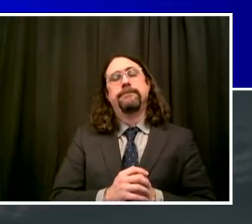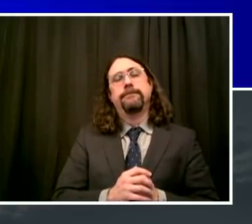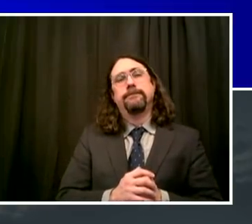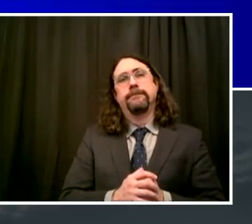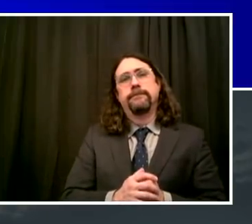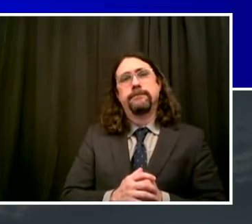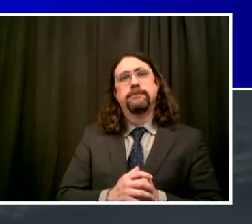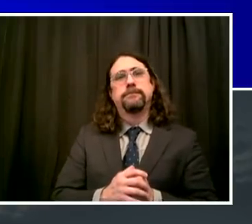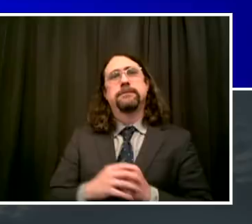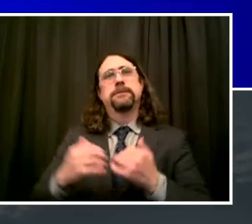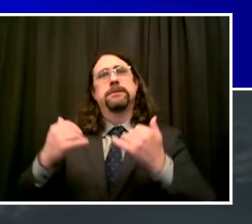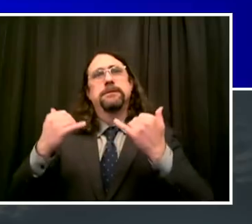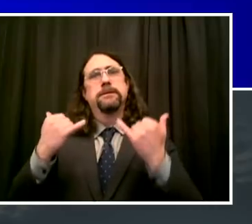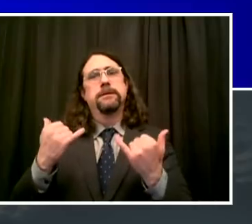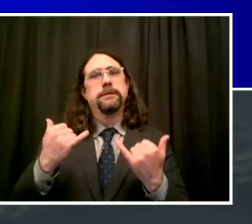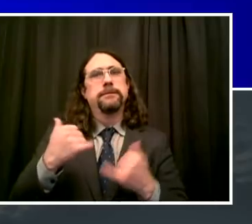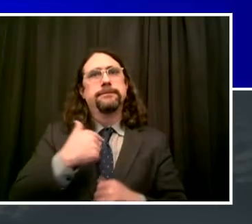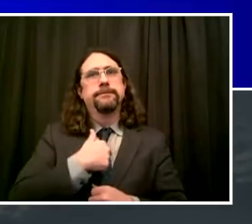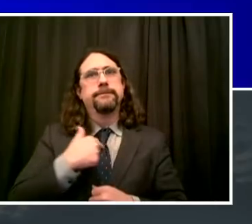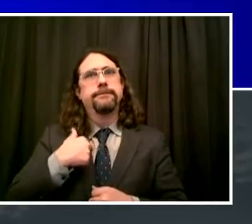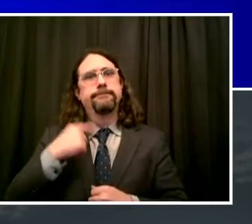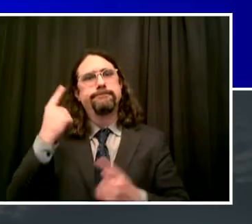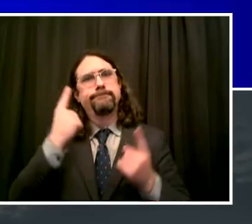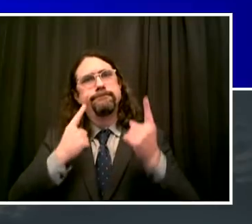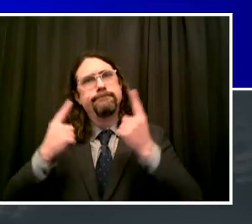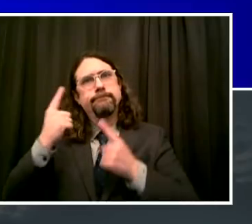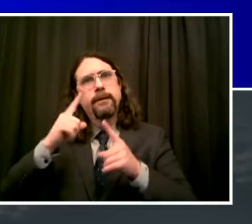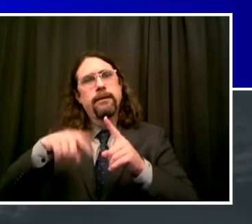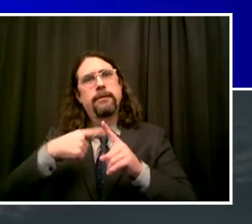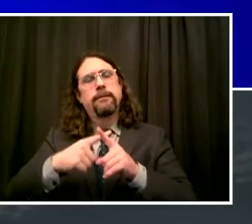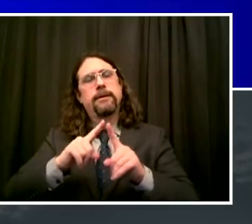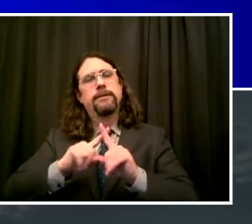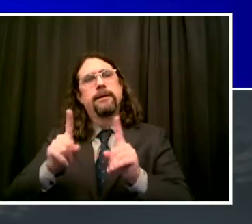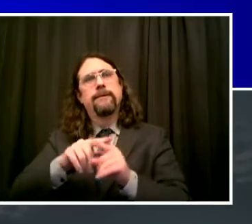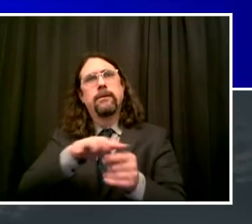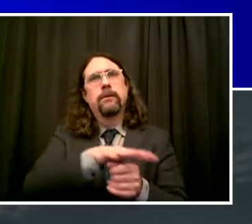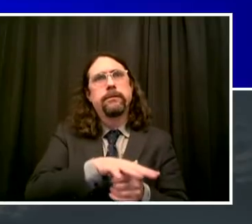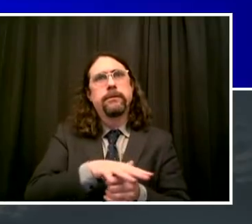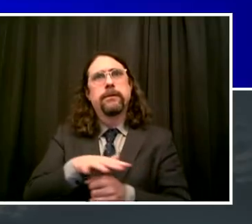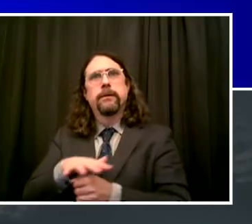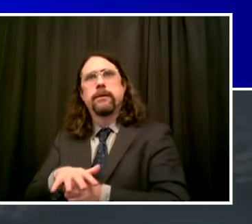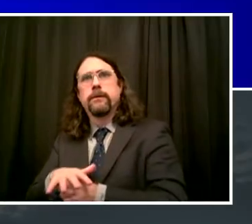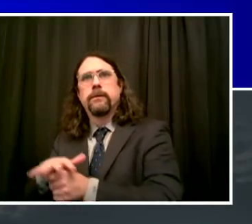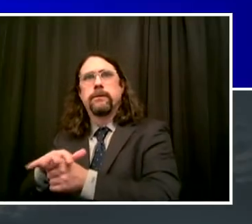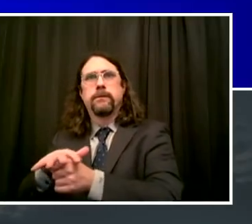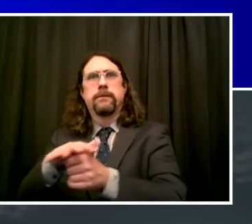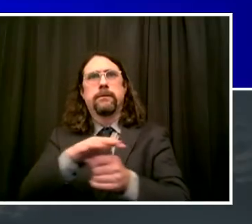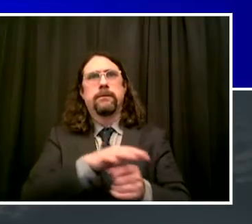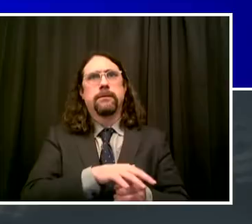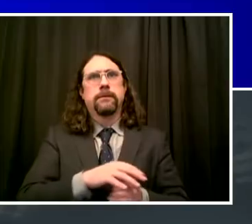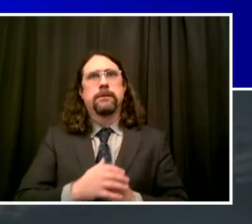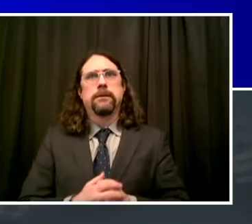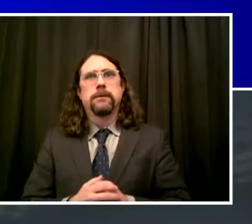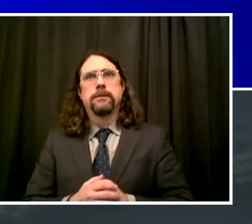NOW WE THINK ABOUT OUR NEIGHBORHOODS. WE THINK ABOUT WHAT IT'S GOING TKEOR O